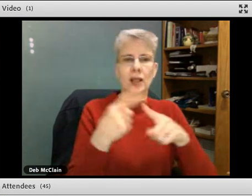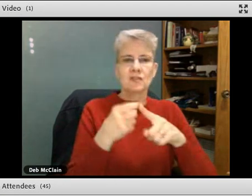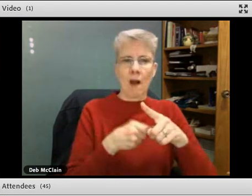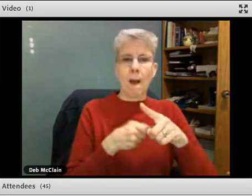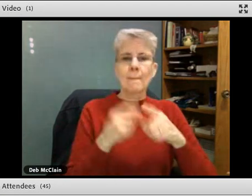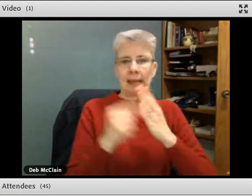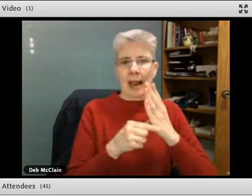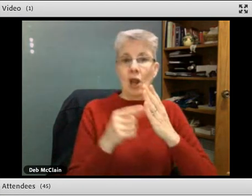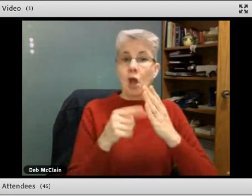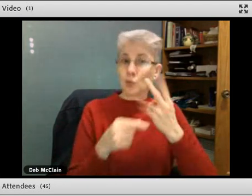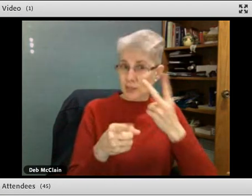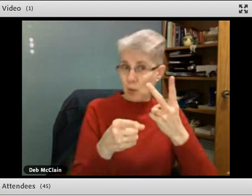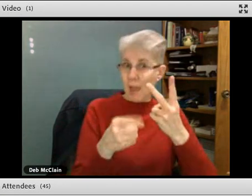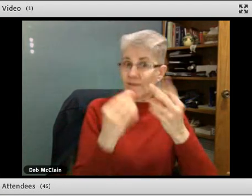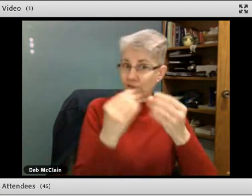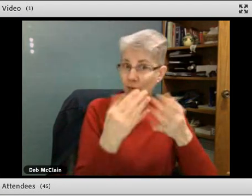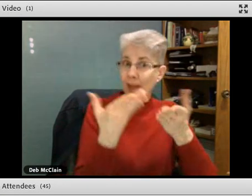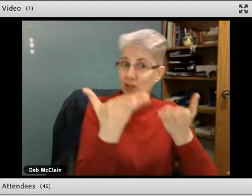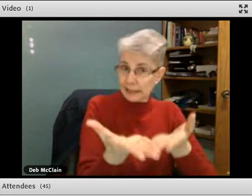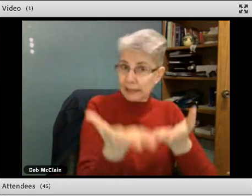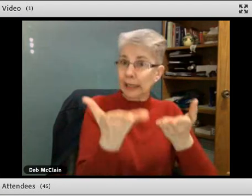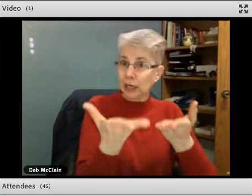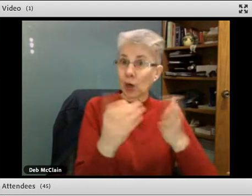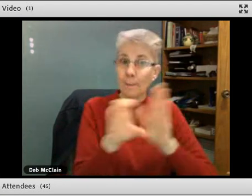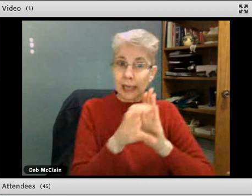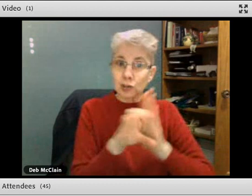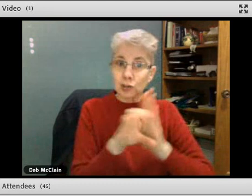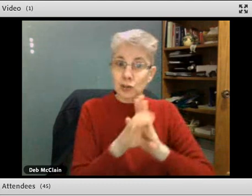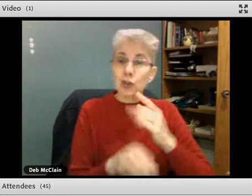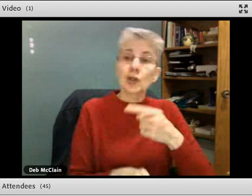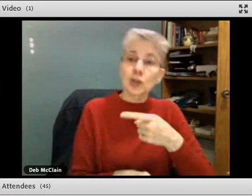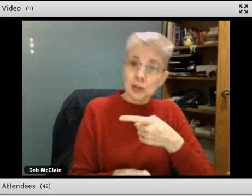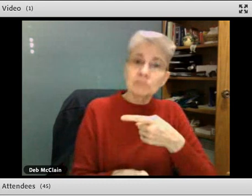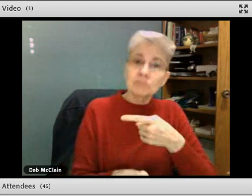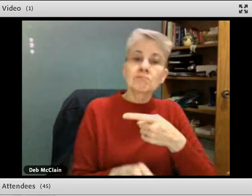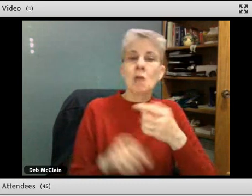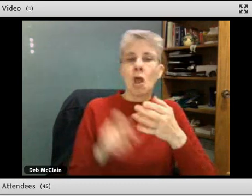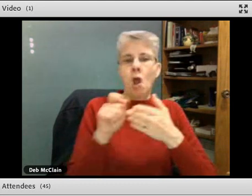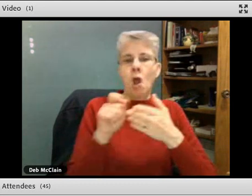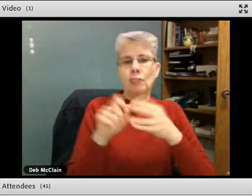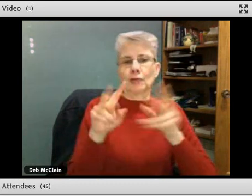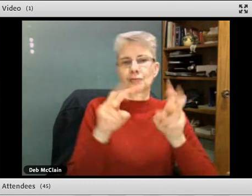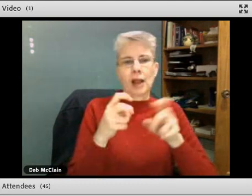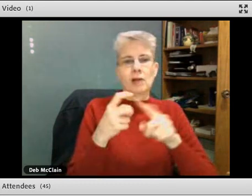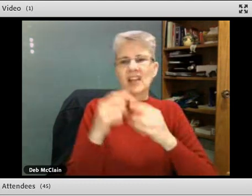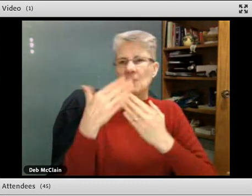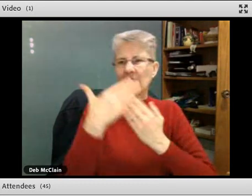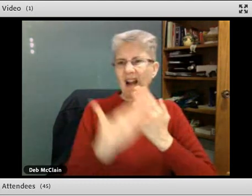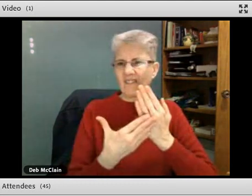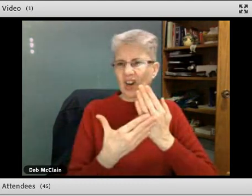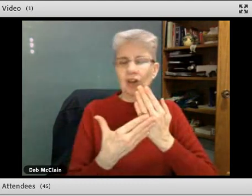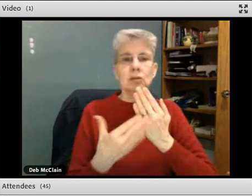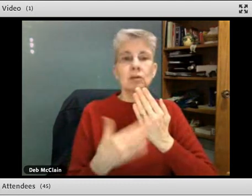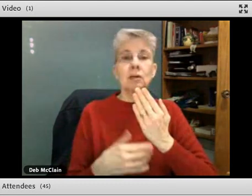You have the author and the title. That's about all you get from the cover. When you look at the MARC record, you have that information.